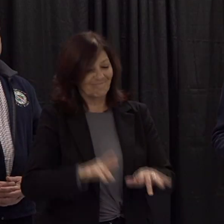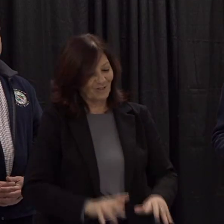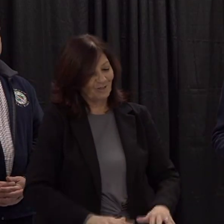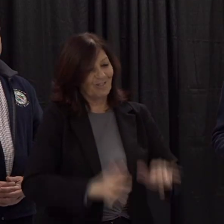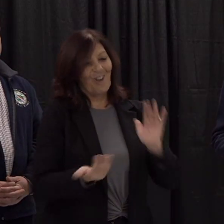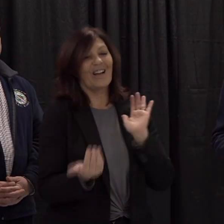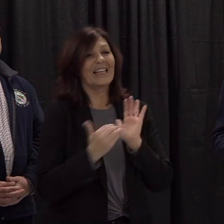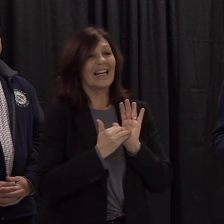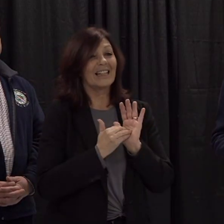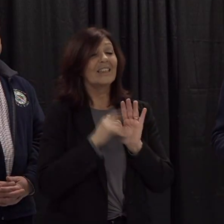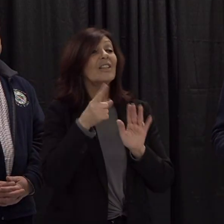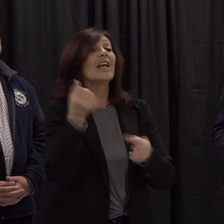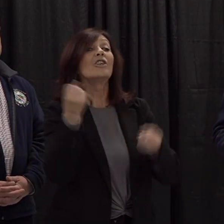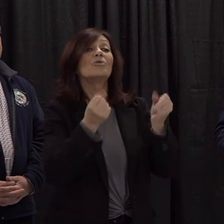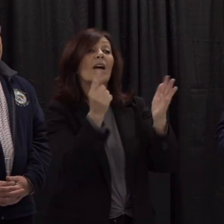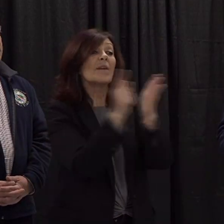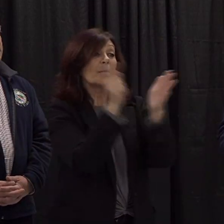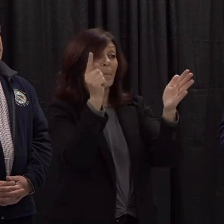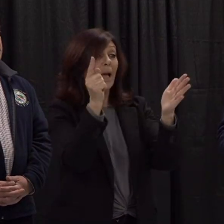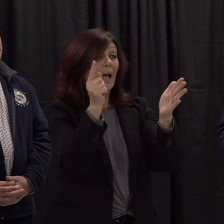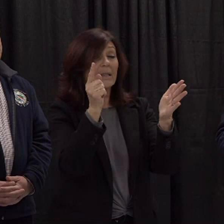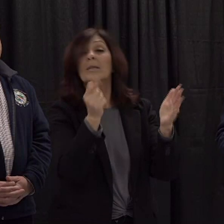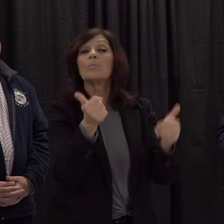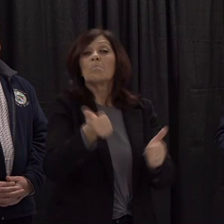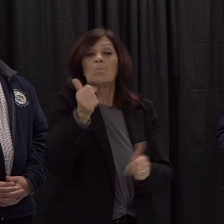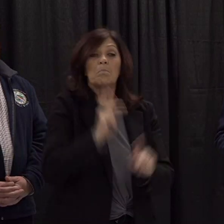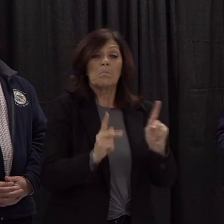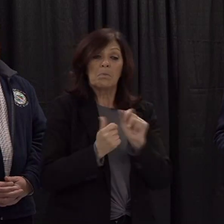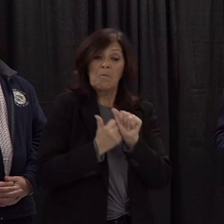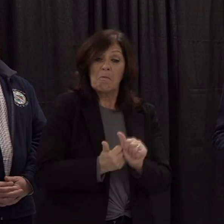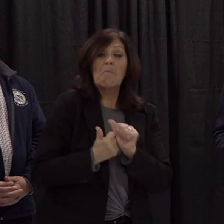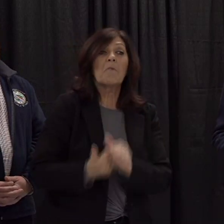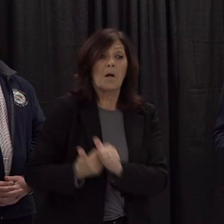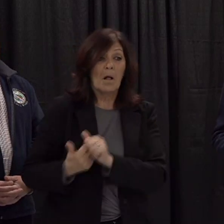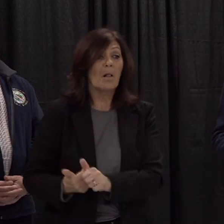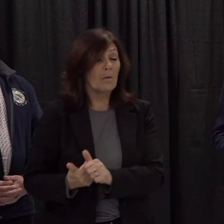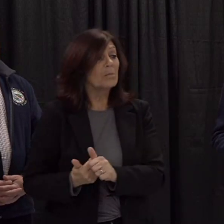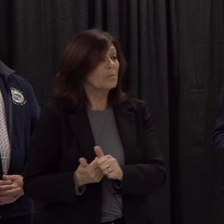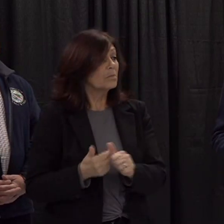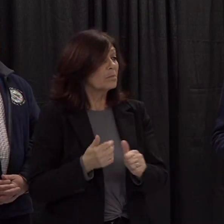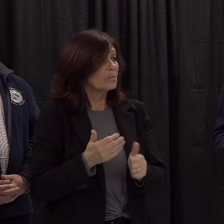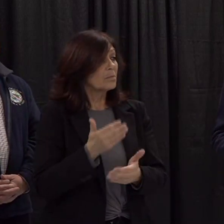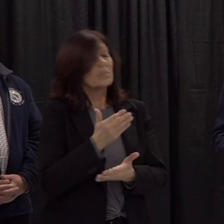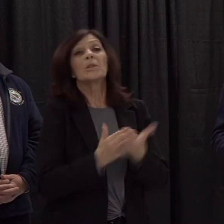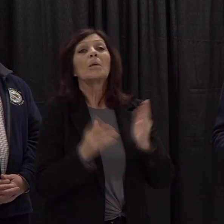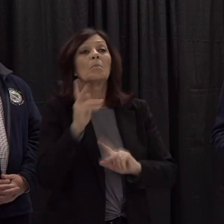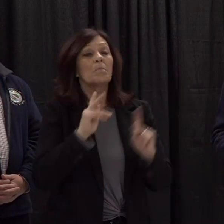was followed by most of the individuals overnight and in the early morning hours. Others have gotten one on the roads